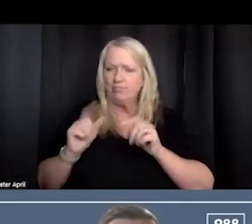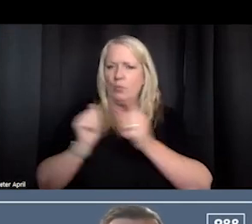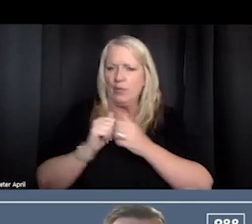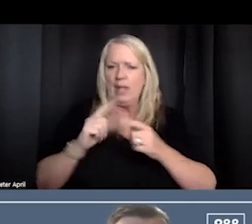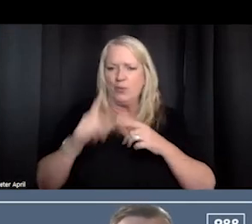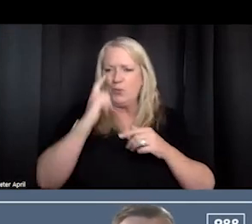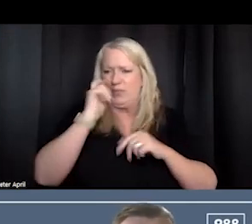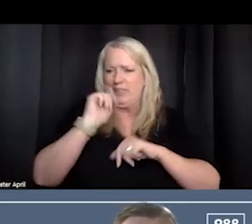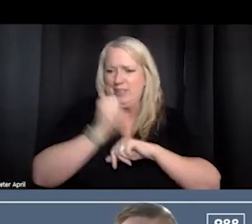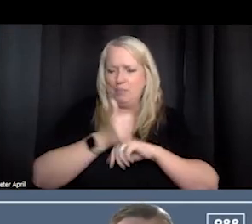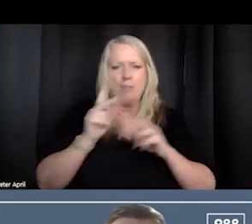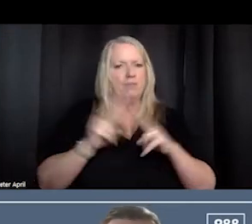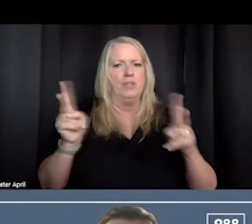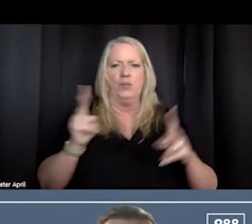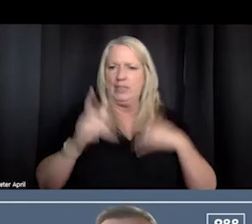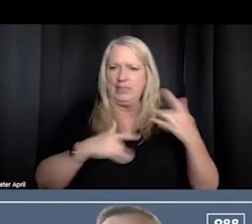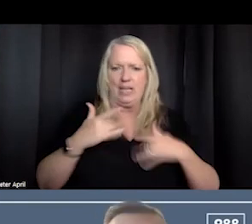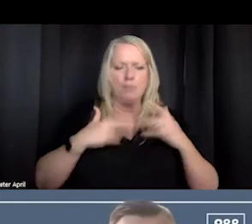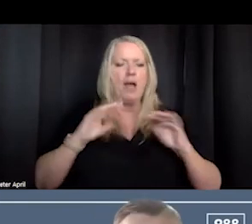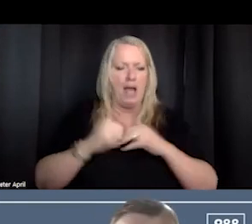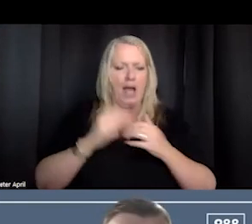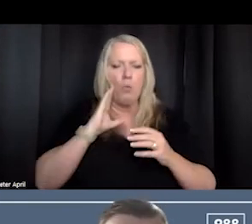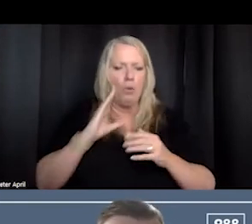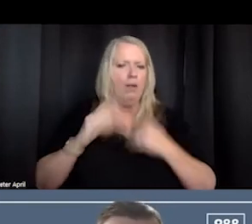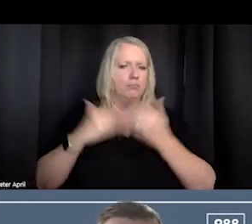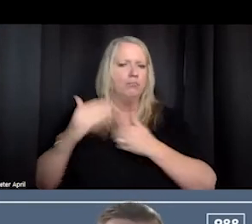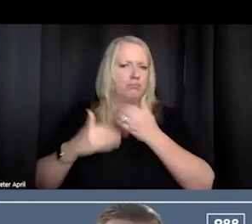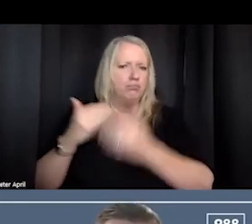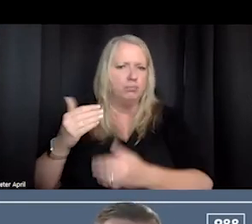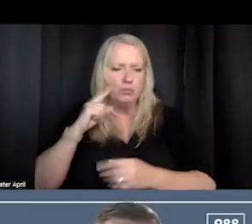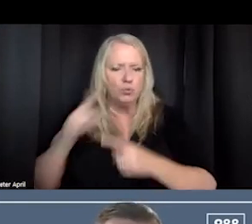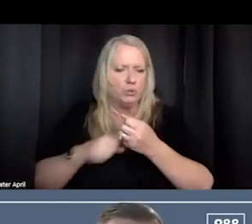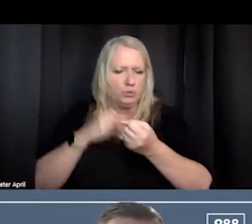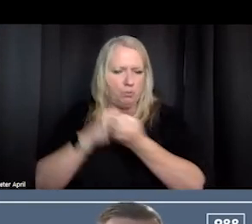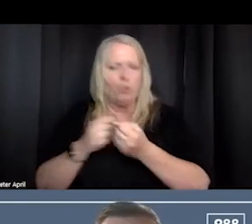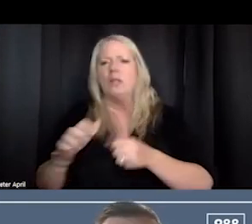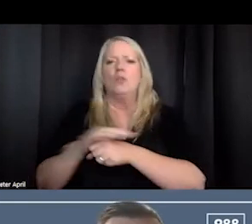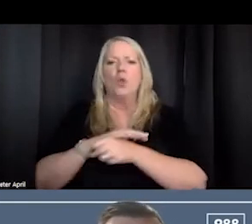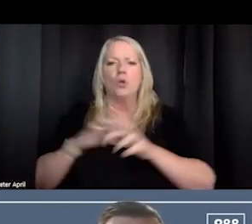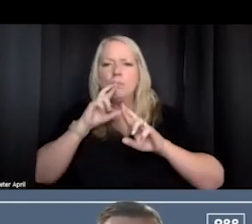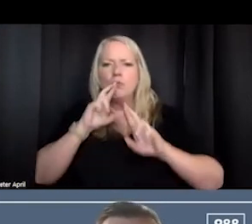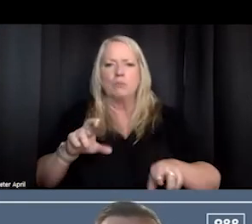VERY EXCITED ABOUT HOW THAT WILL PROGRESS. TO SUPPORT LOCAL RESPONSE CAPACITY, AROUND, ALL